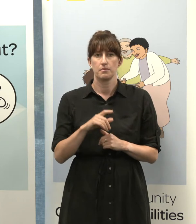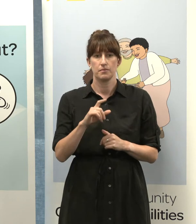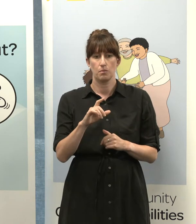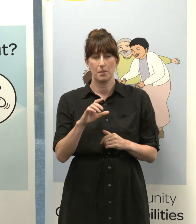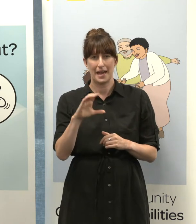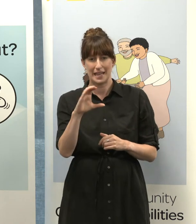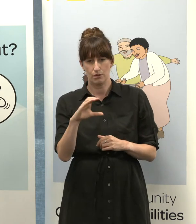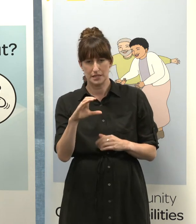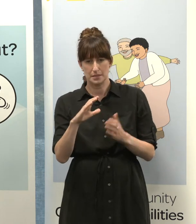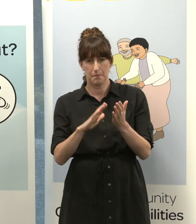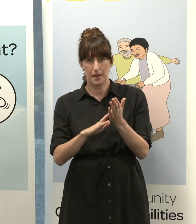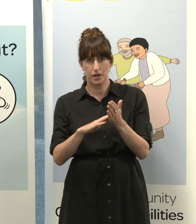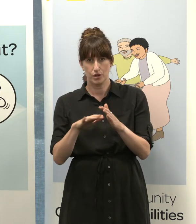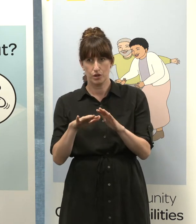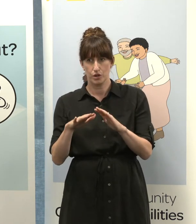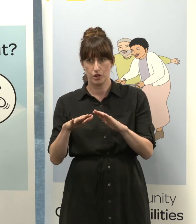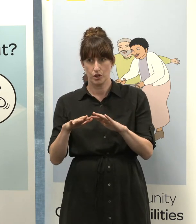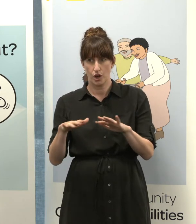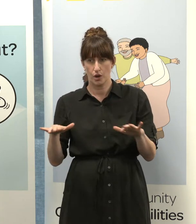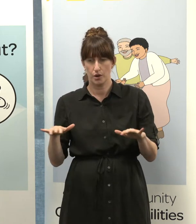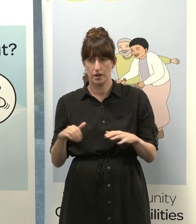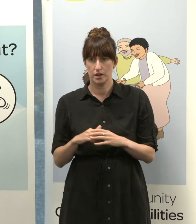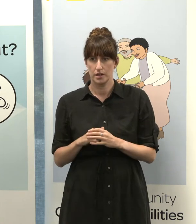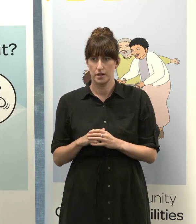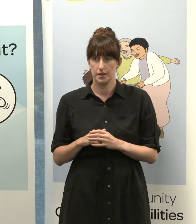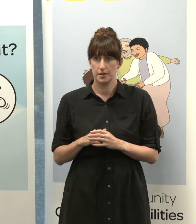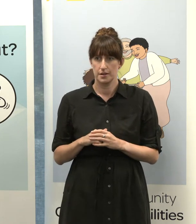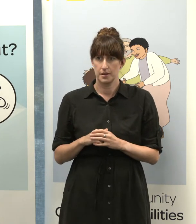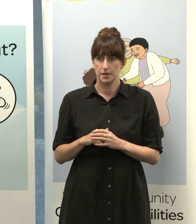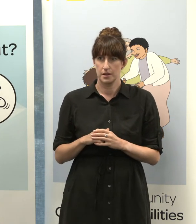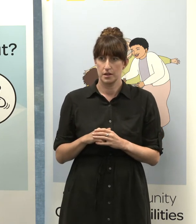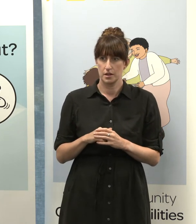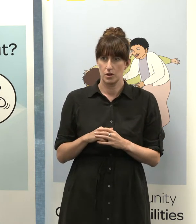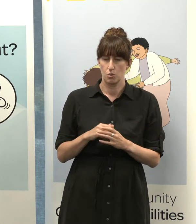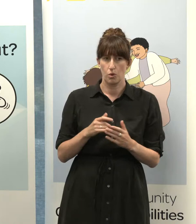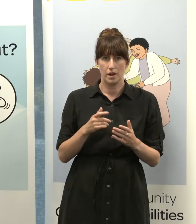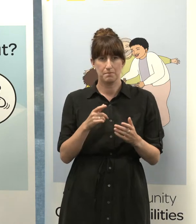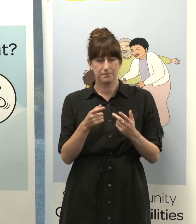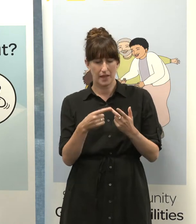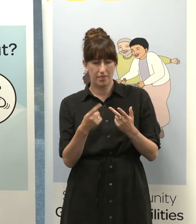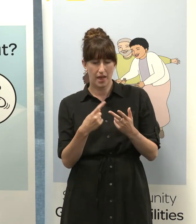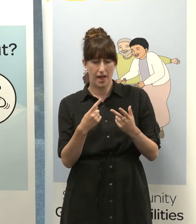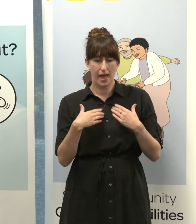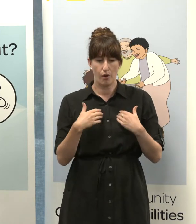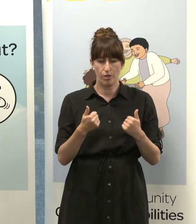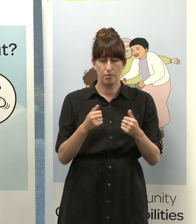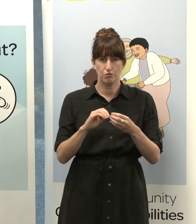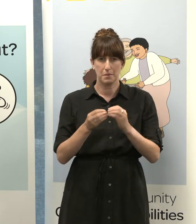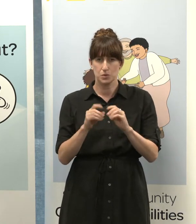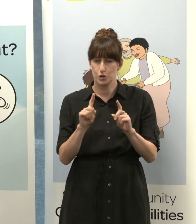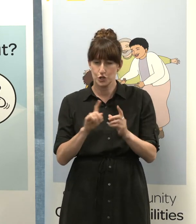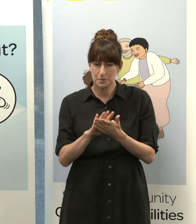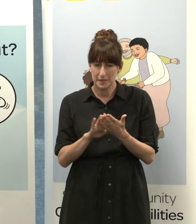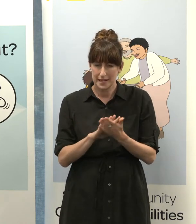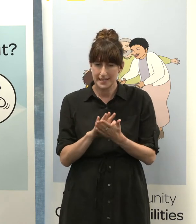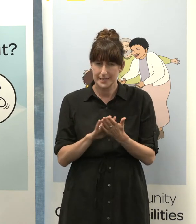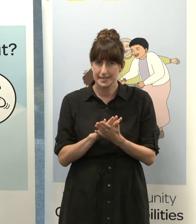Auckland yesterday, wasn't it, not Counties Manukau? Talking about rates, it has